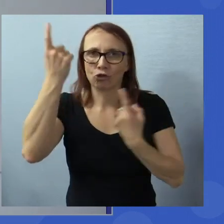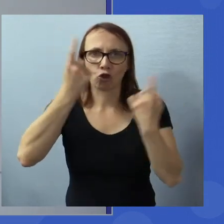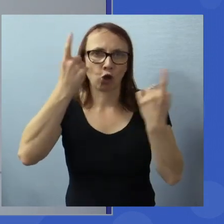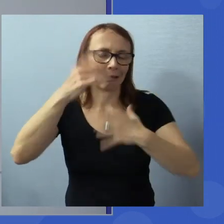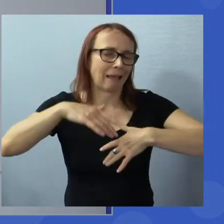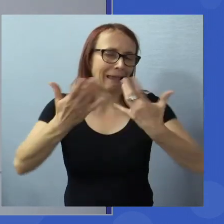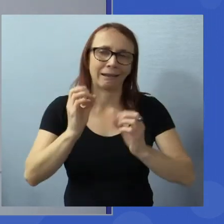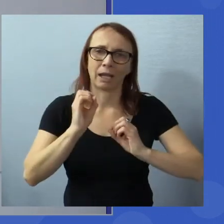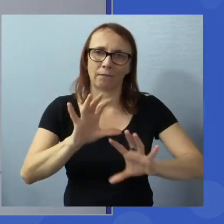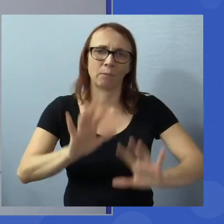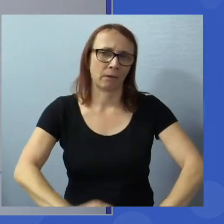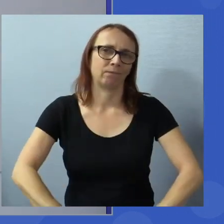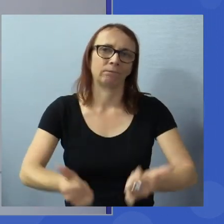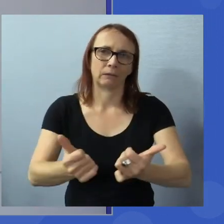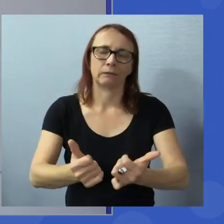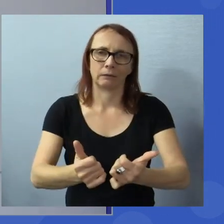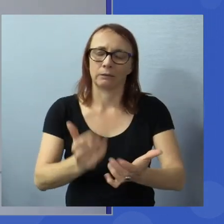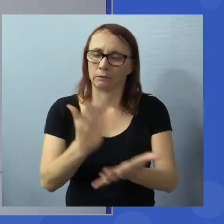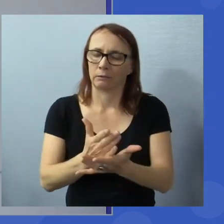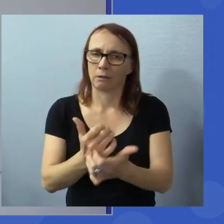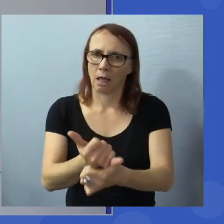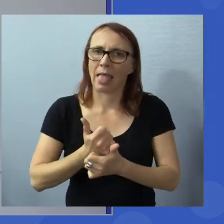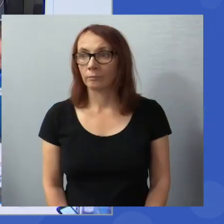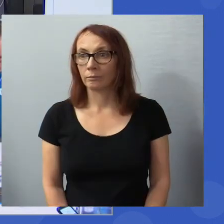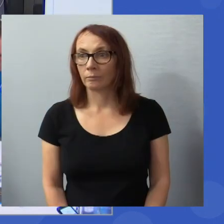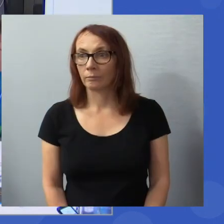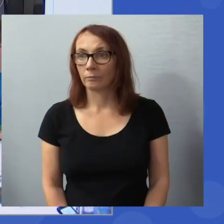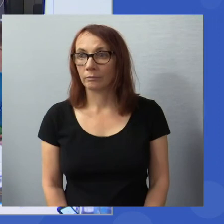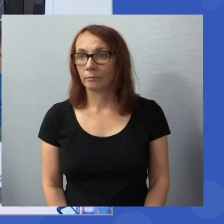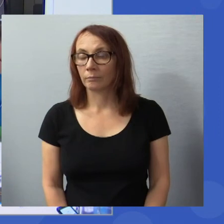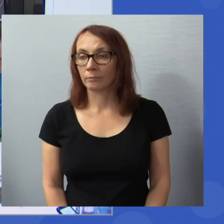anything you like it's all really really helpful for us thank you ok if you could